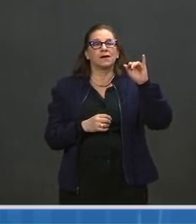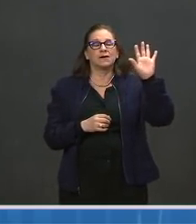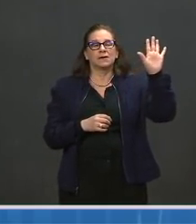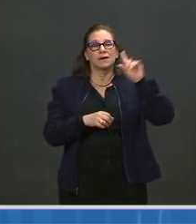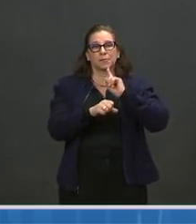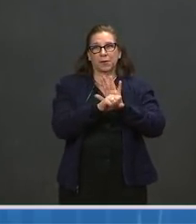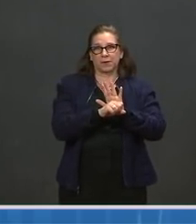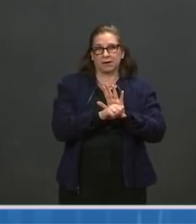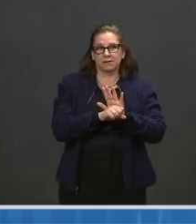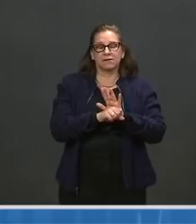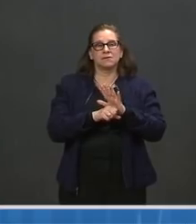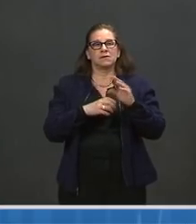Next question.